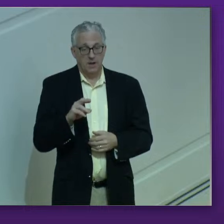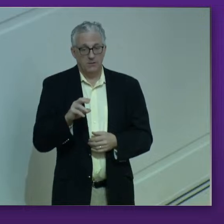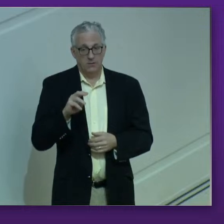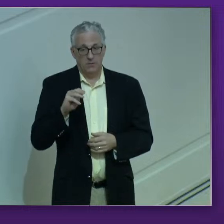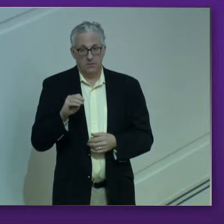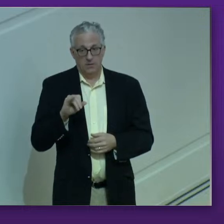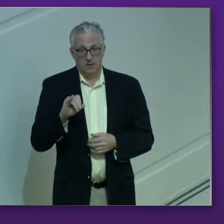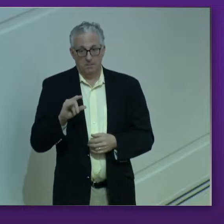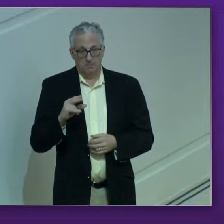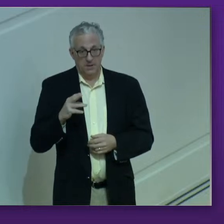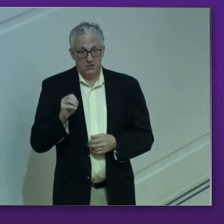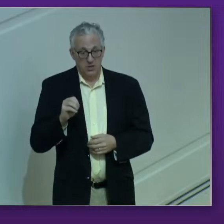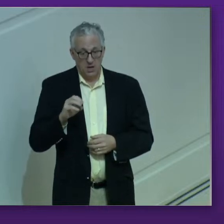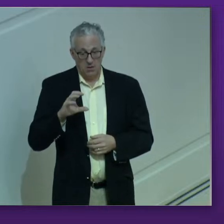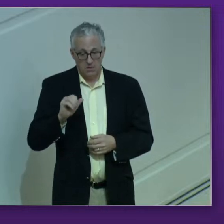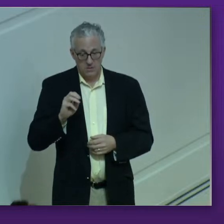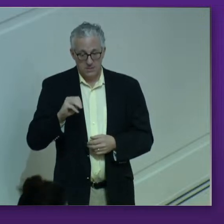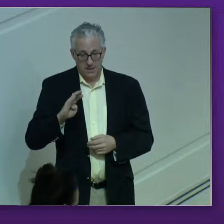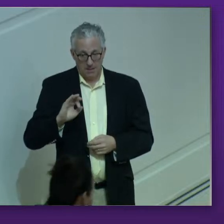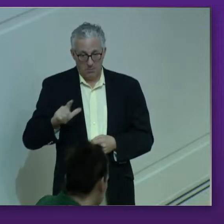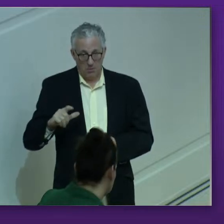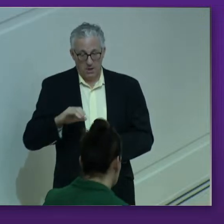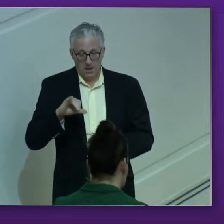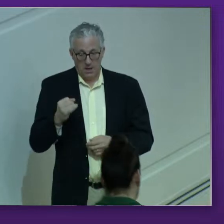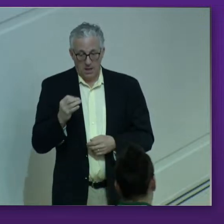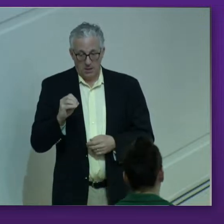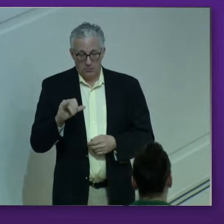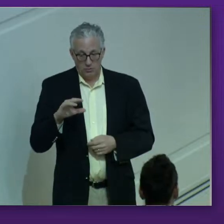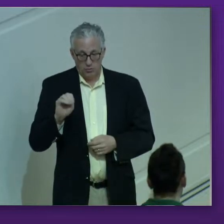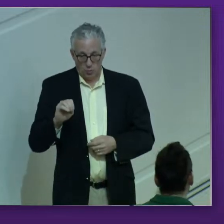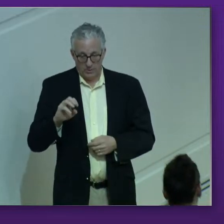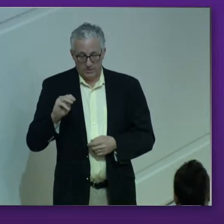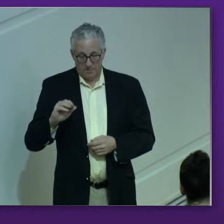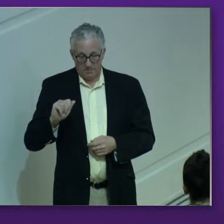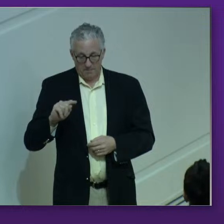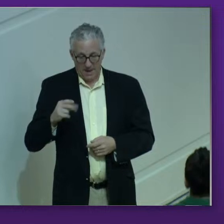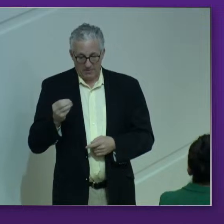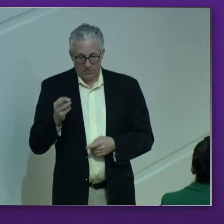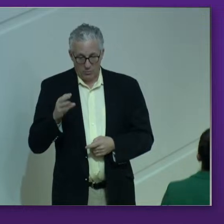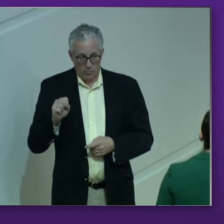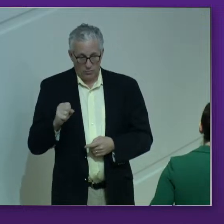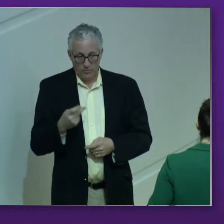AND NOW I WOULD LIKE TO WELCOME